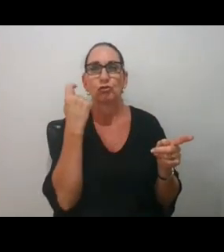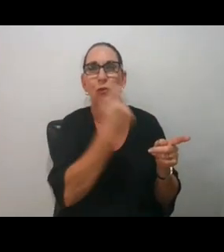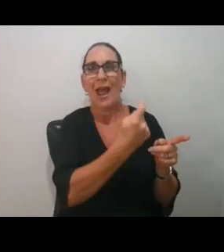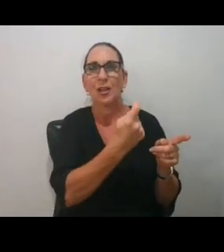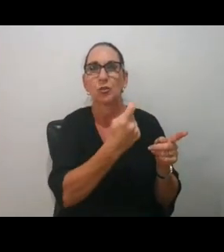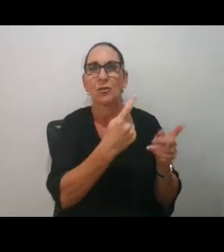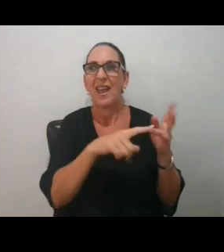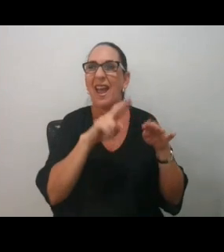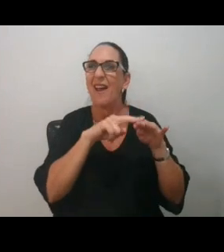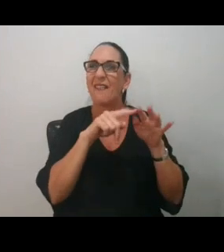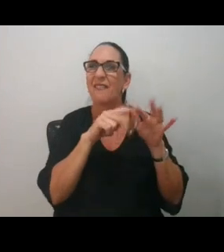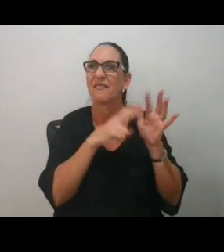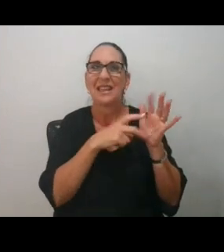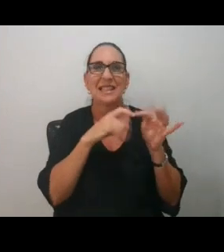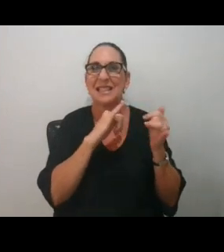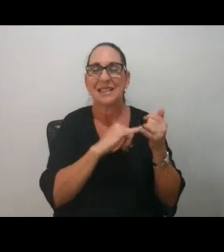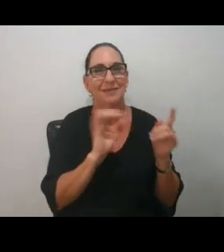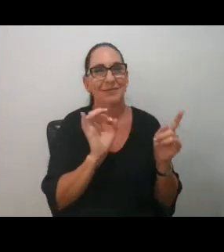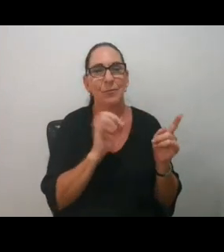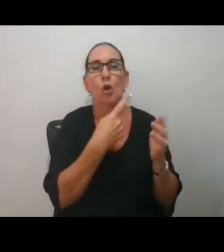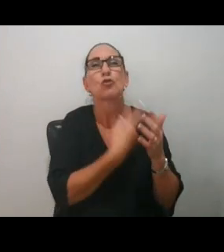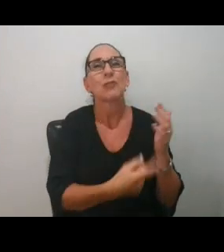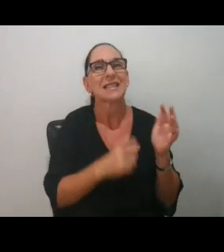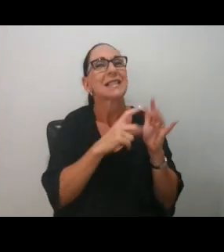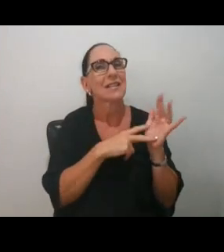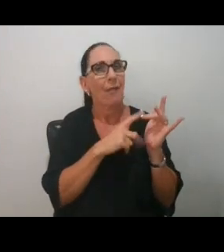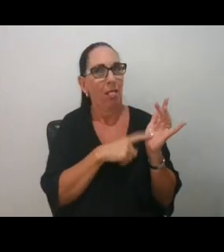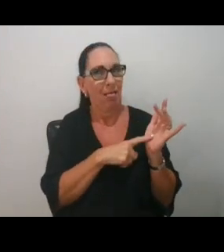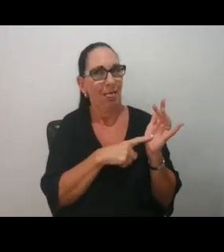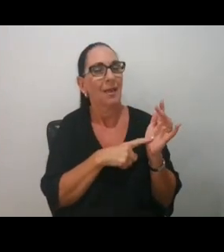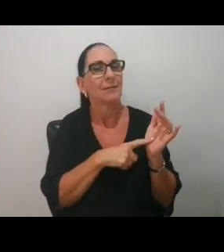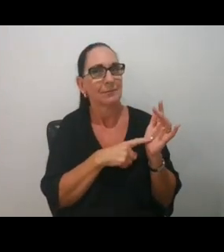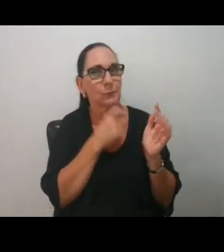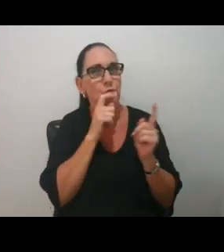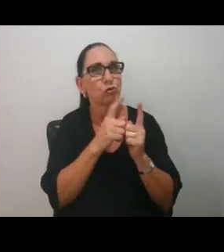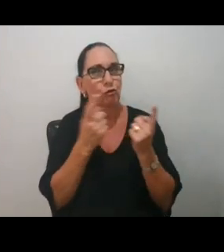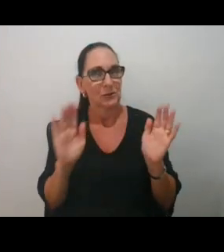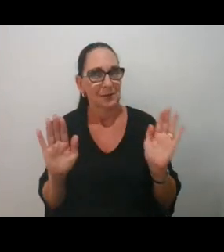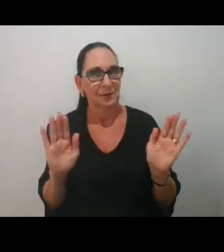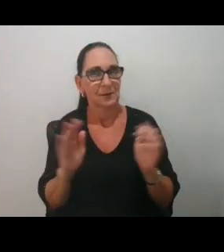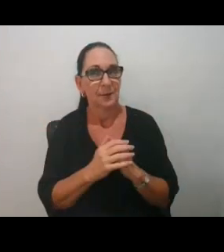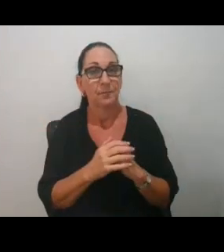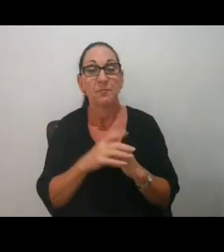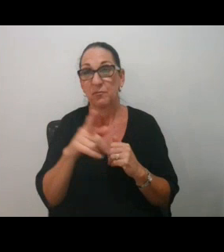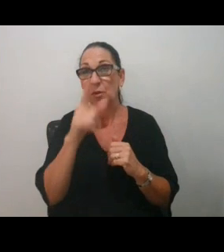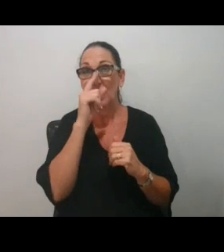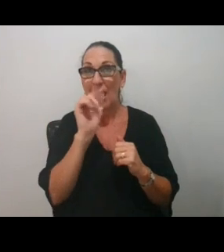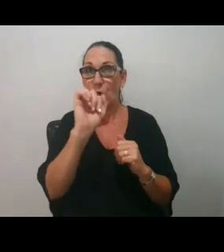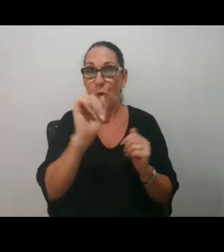out you can have your matters transferred to one of these courts if those magistrates allow